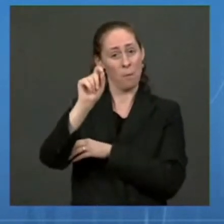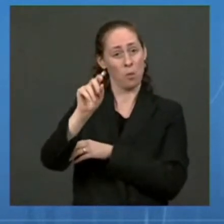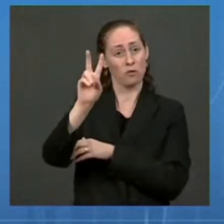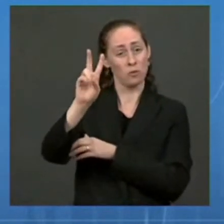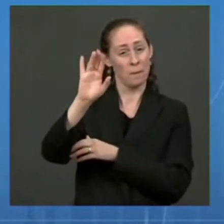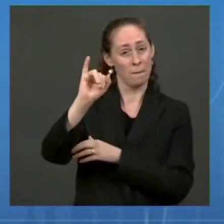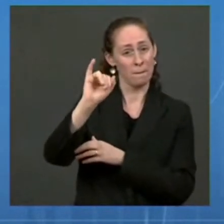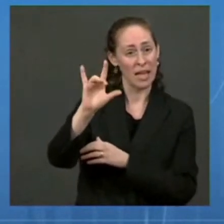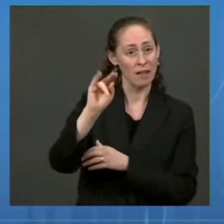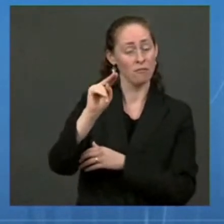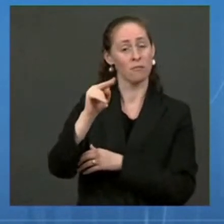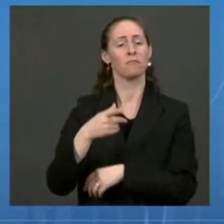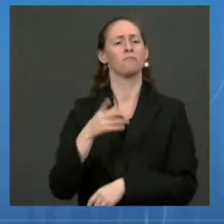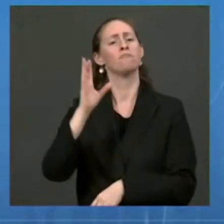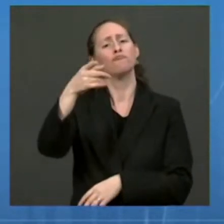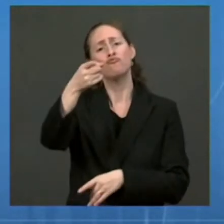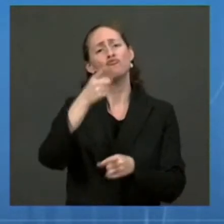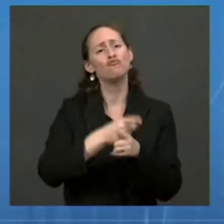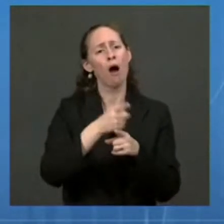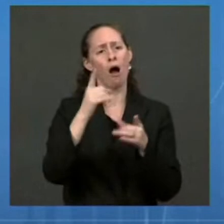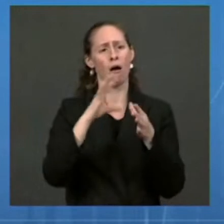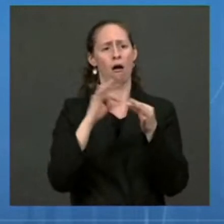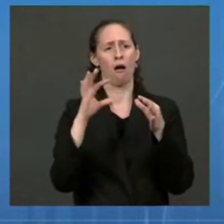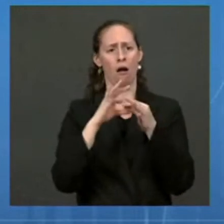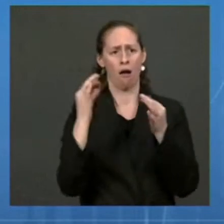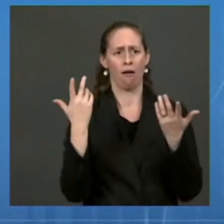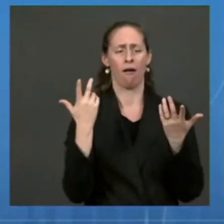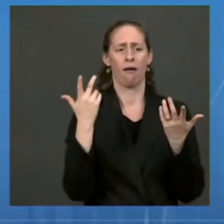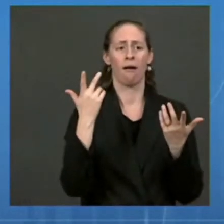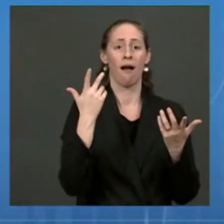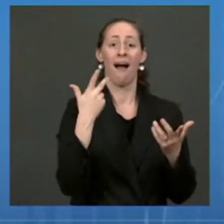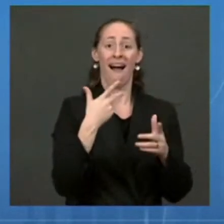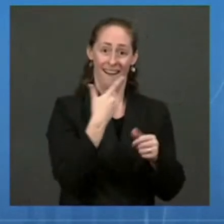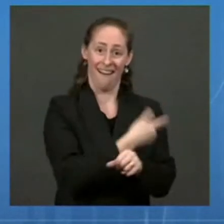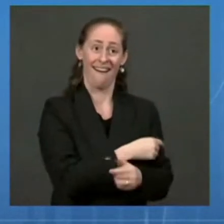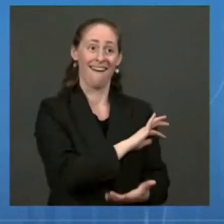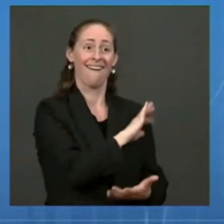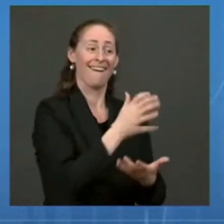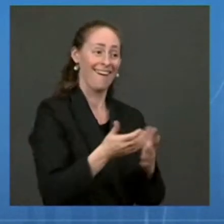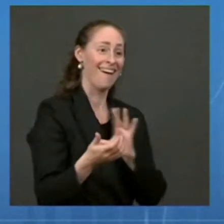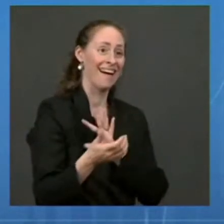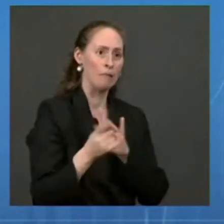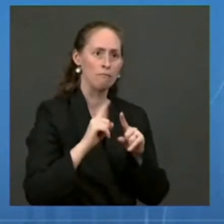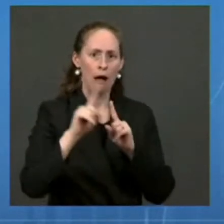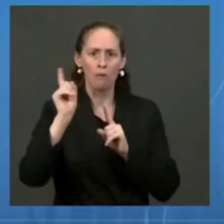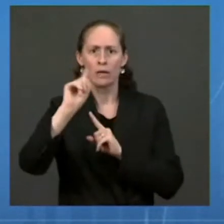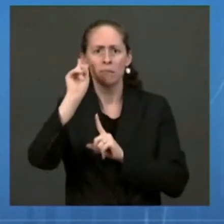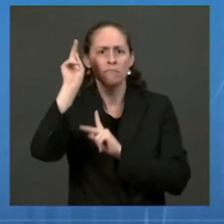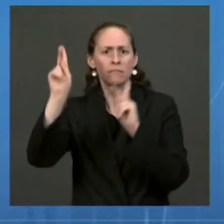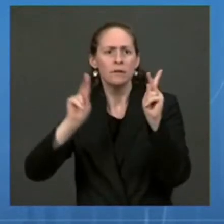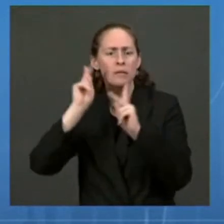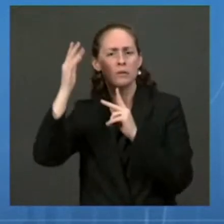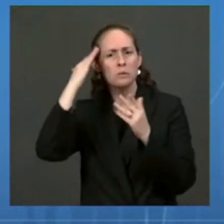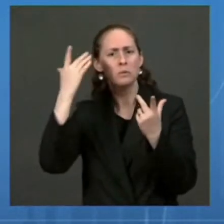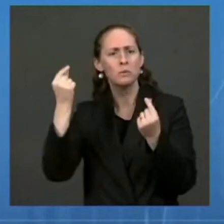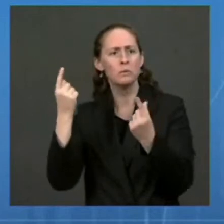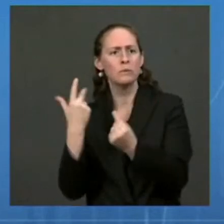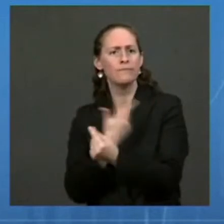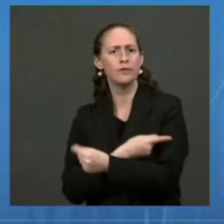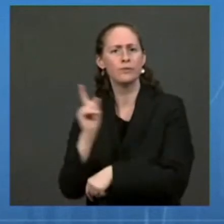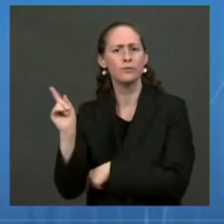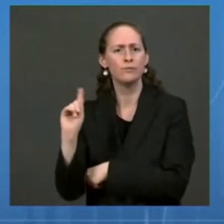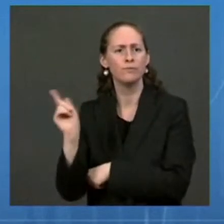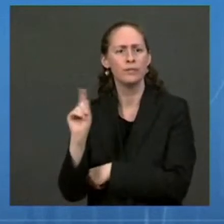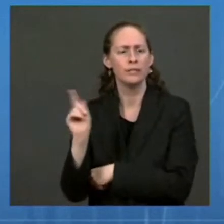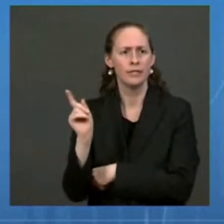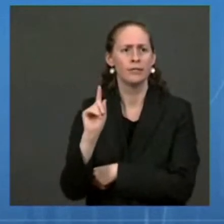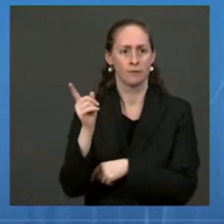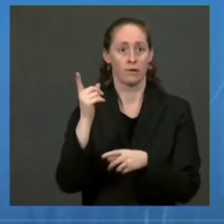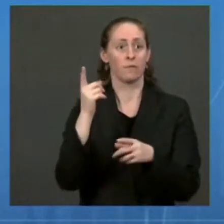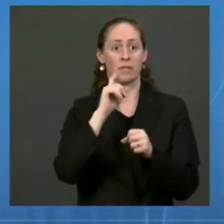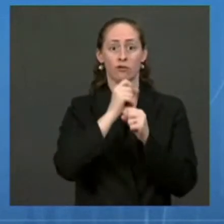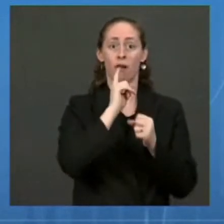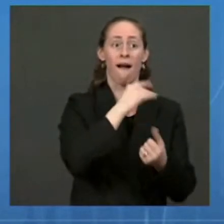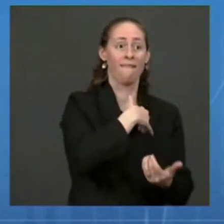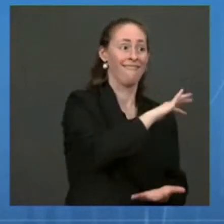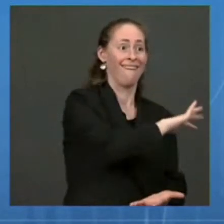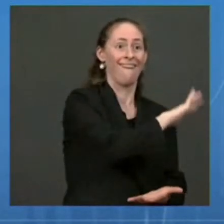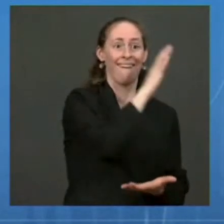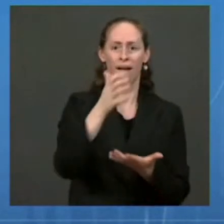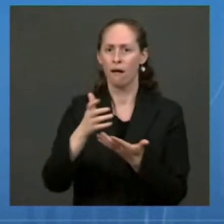WE WILL HAVE DONATED OVER 1.2